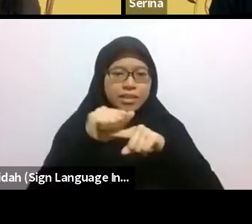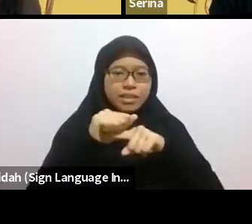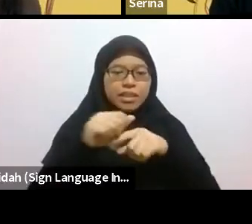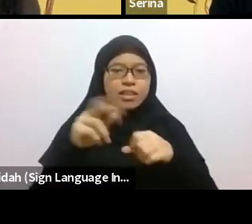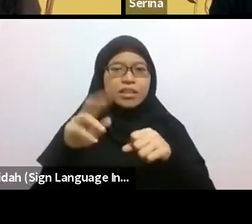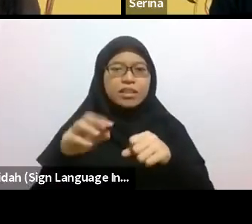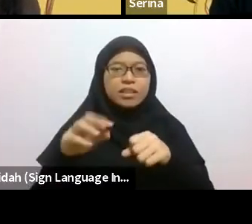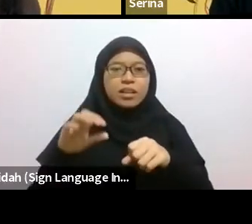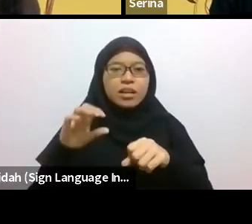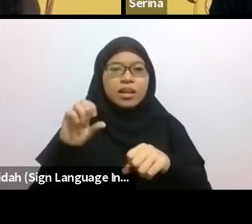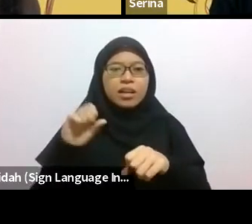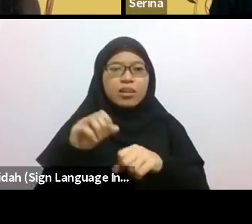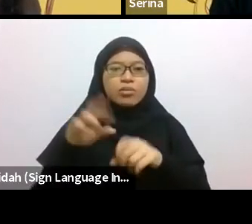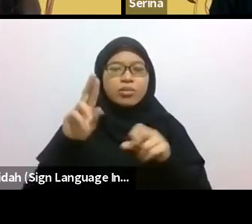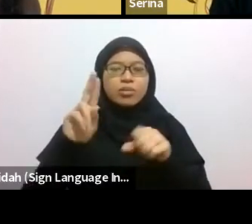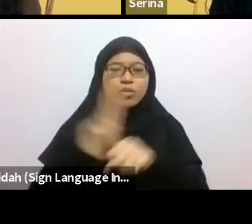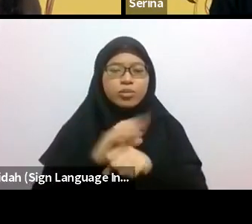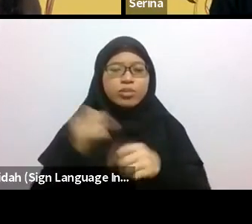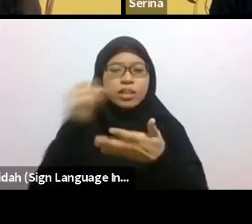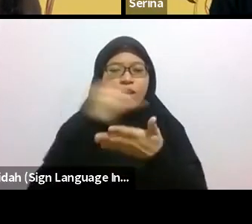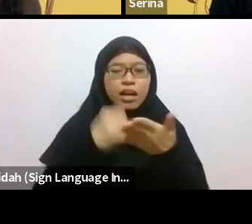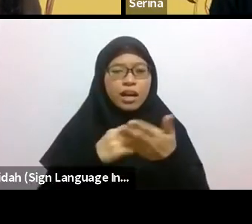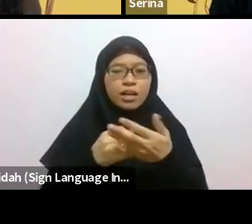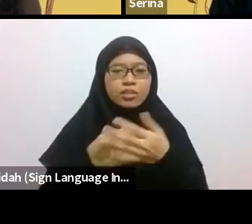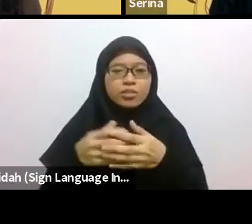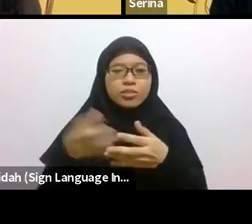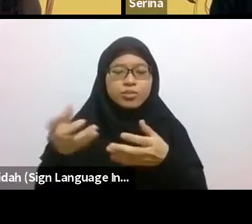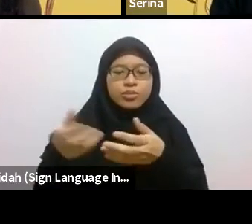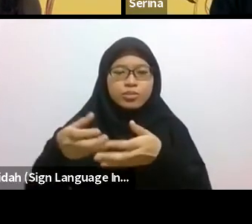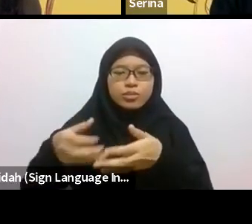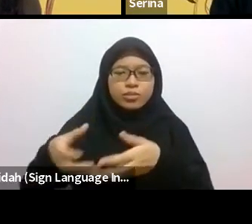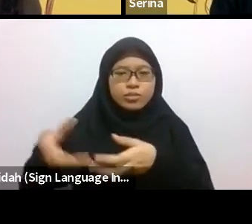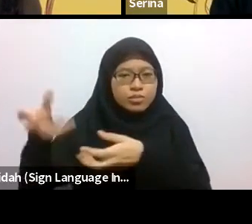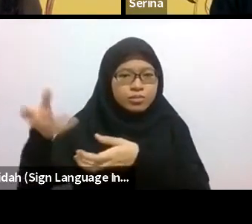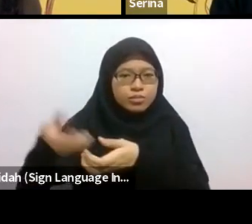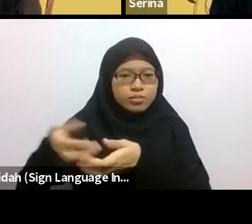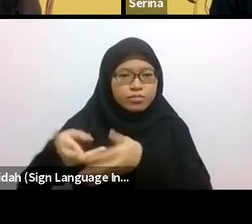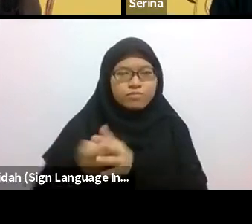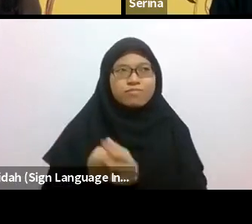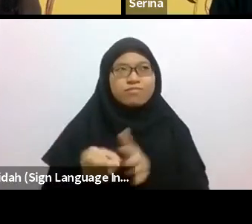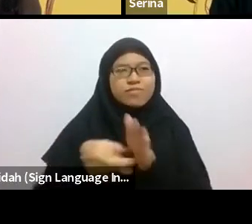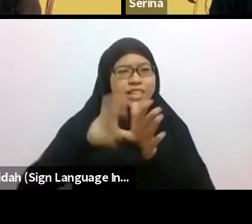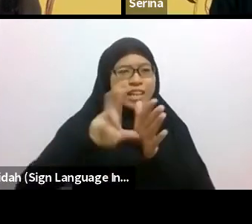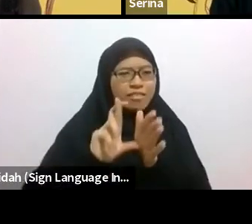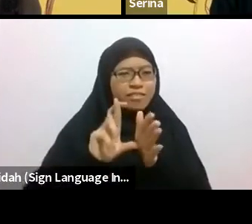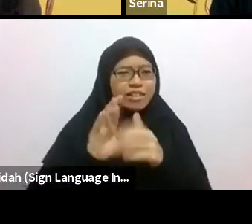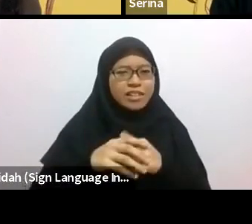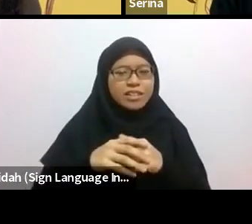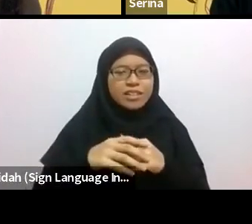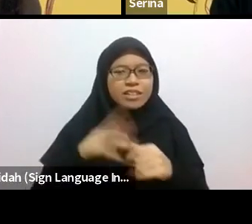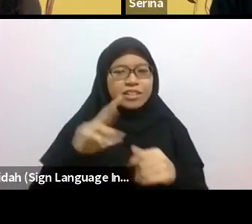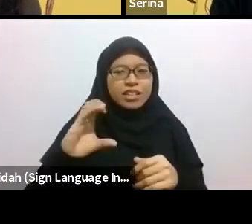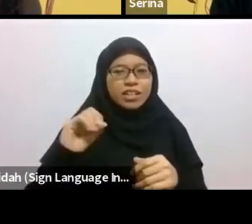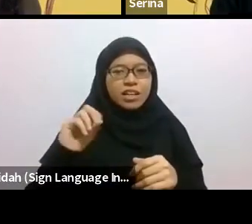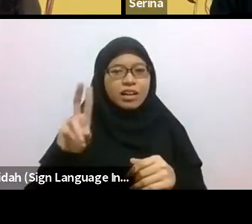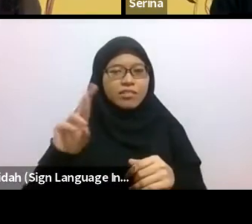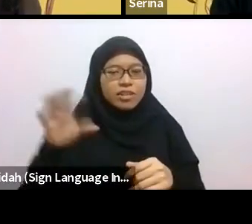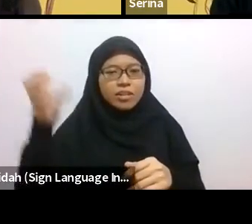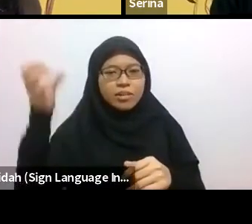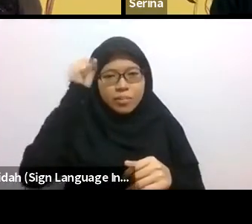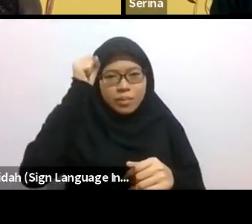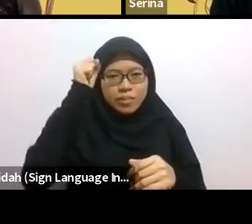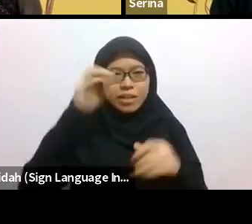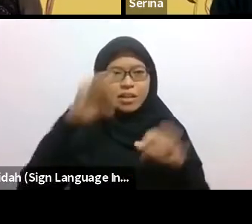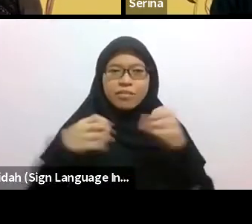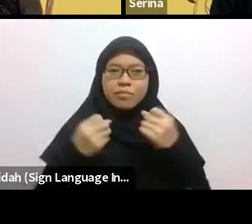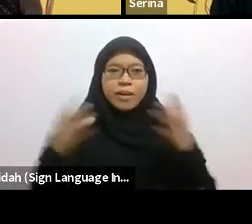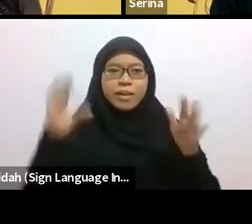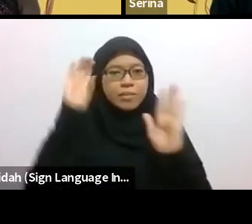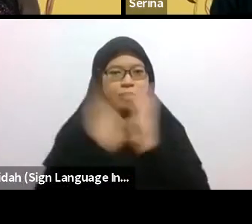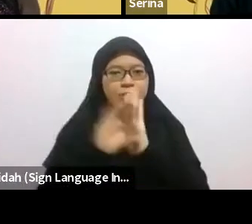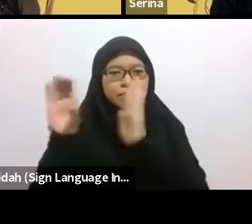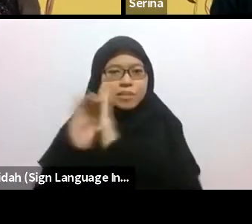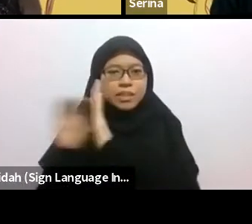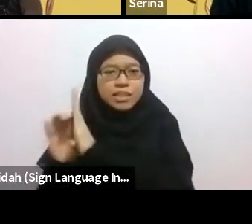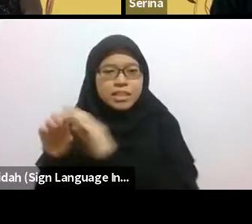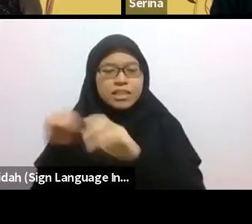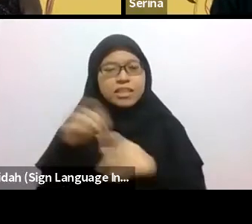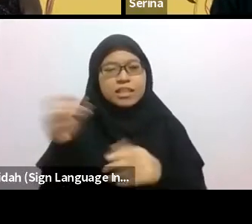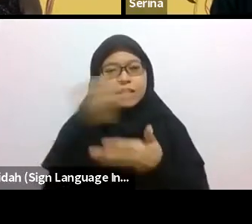to me that’s really important, and also to express herself. And there are a lot of pictures in her essay as well, so that’s really worth checking out.